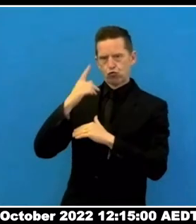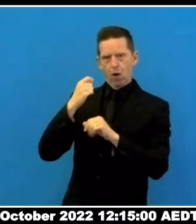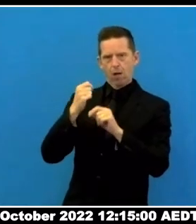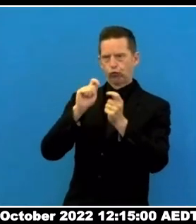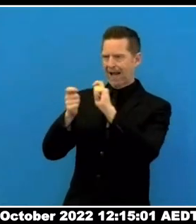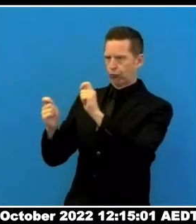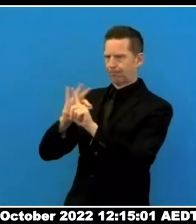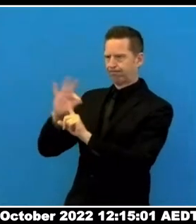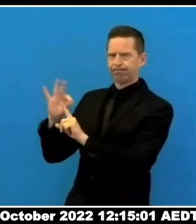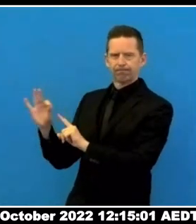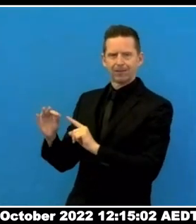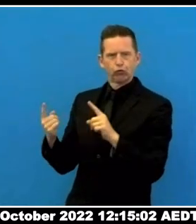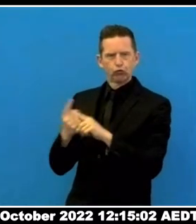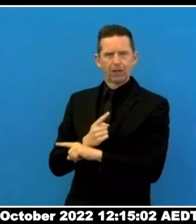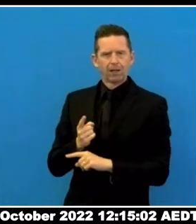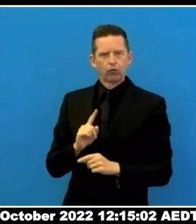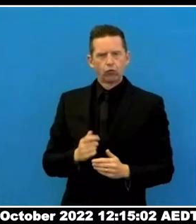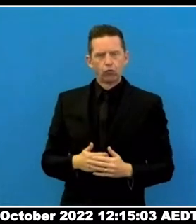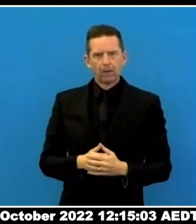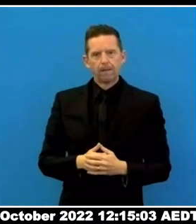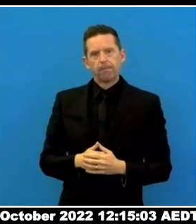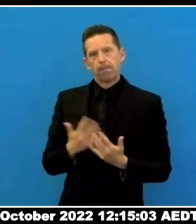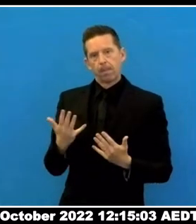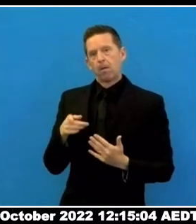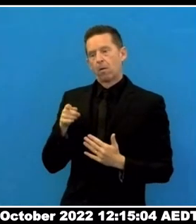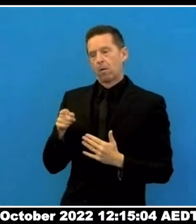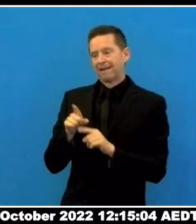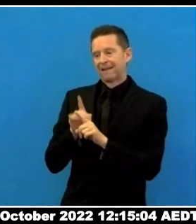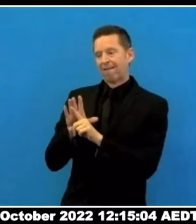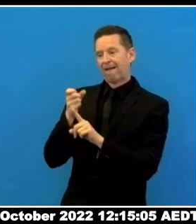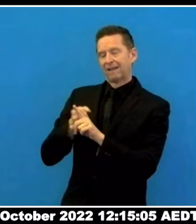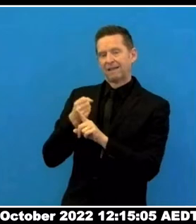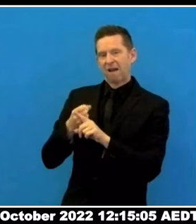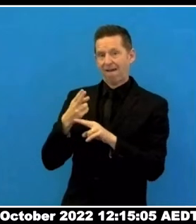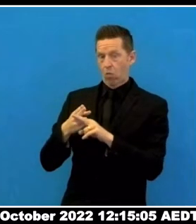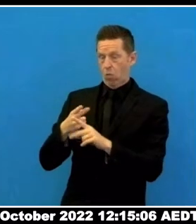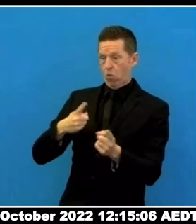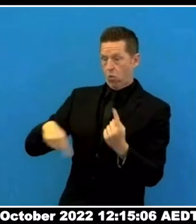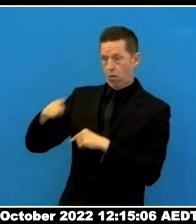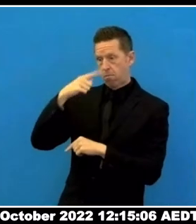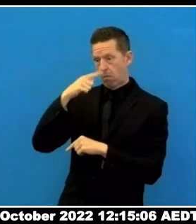In terms of self advocacy for the cohort of refugees and asylum seekers,